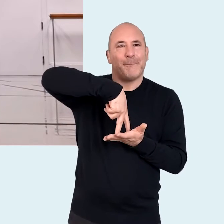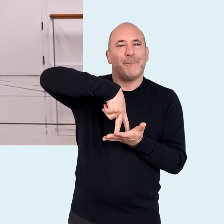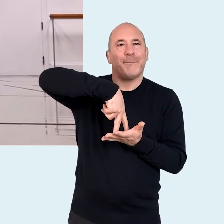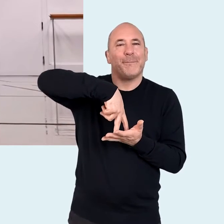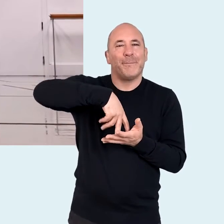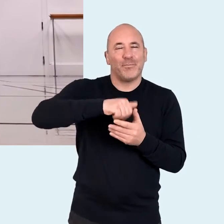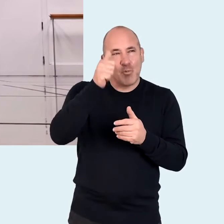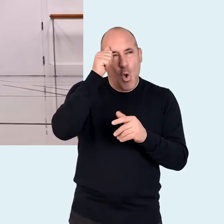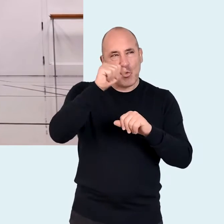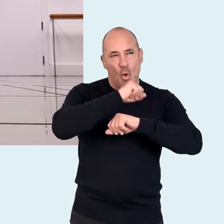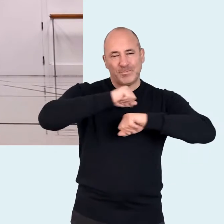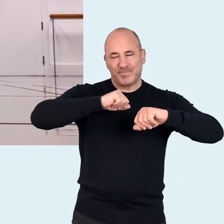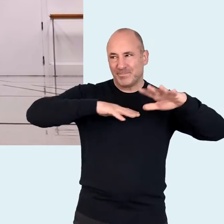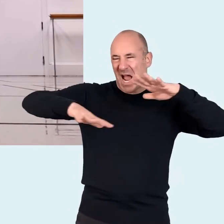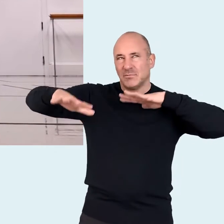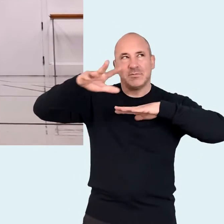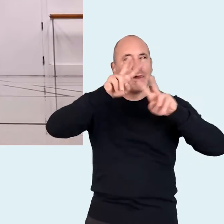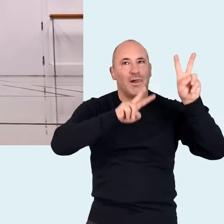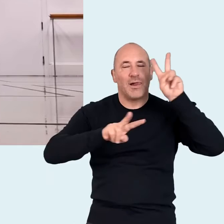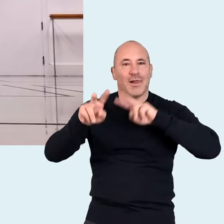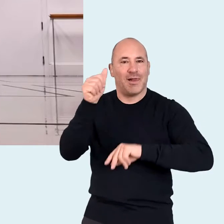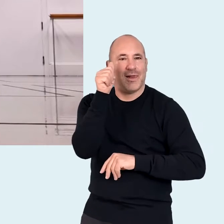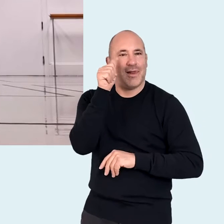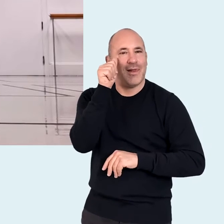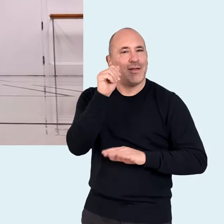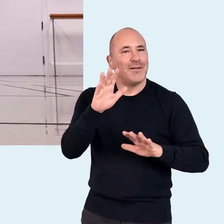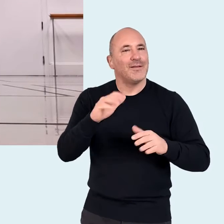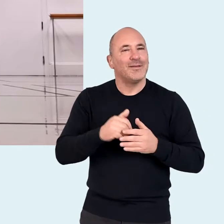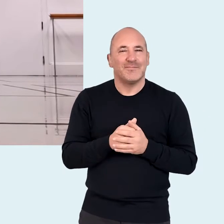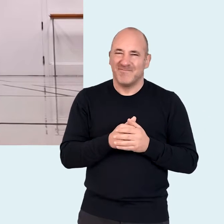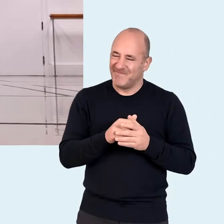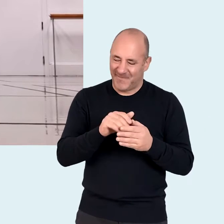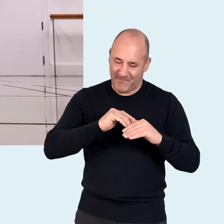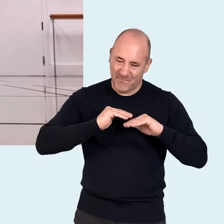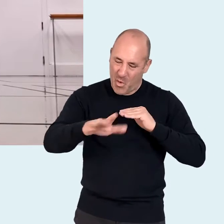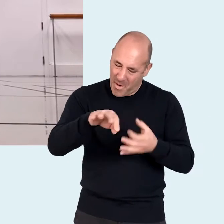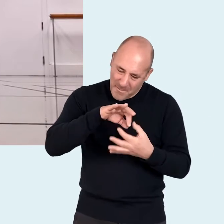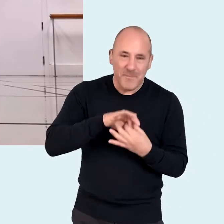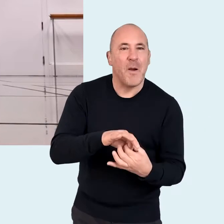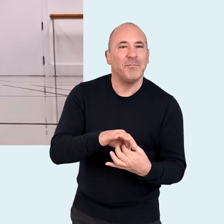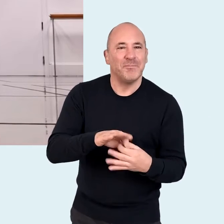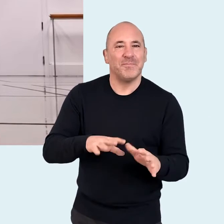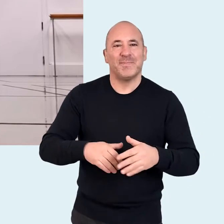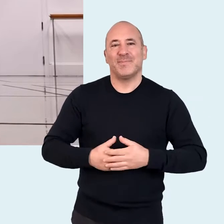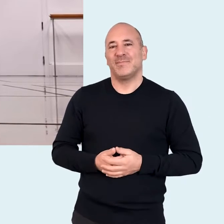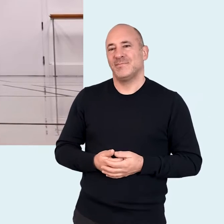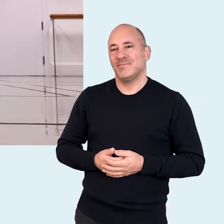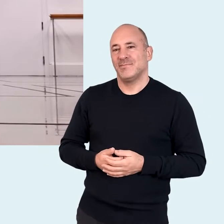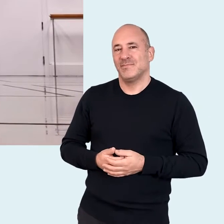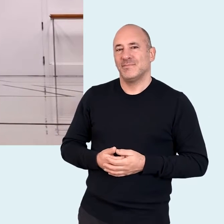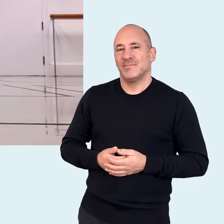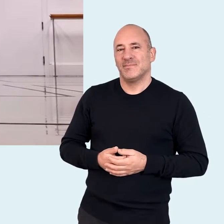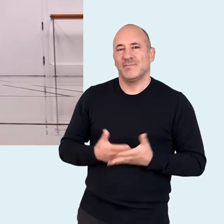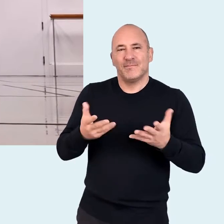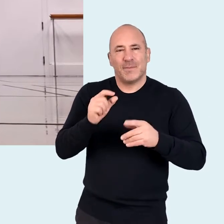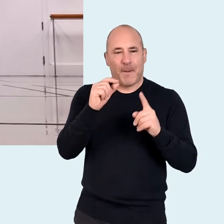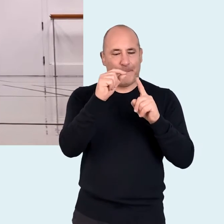in and out of the ground, bringing spatial qualities in. So work with the floor.